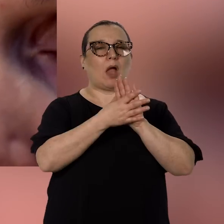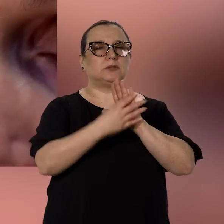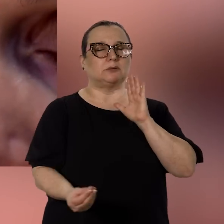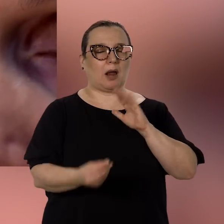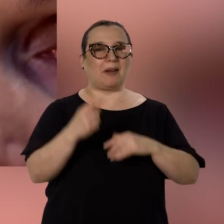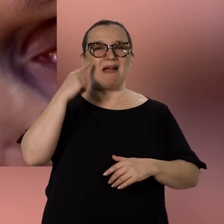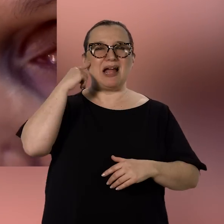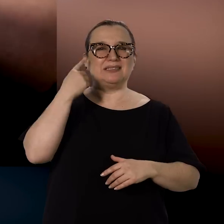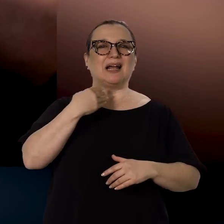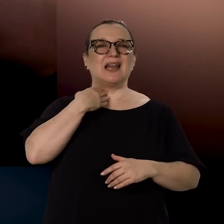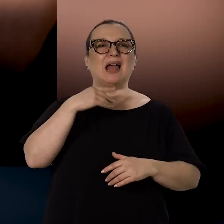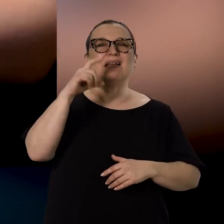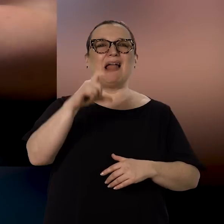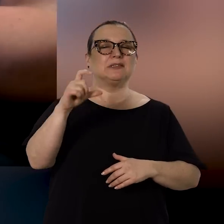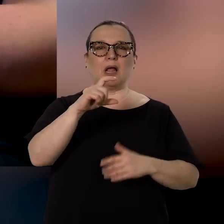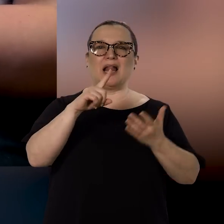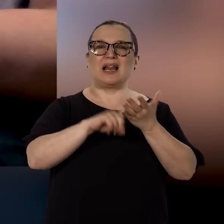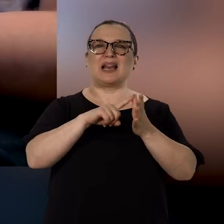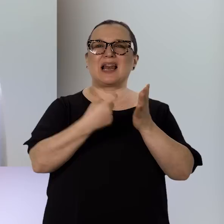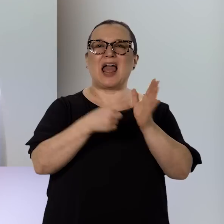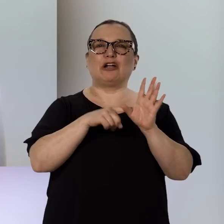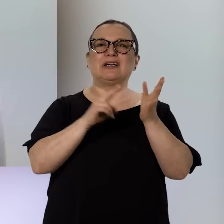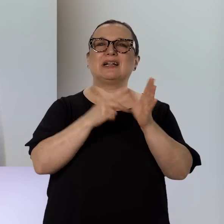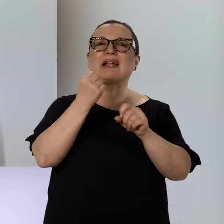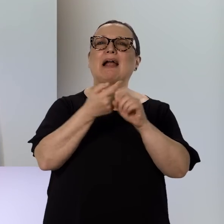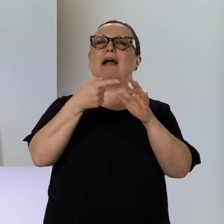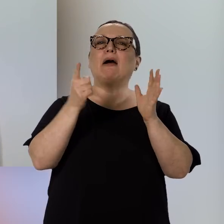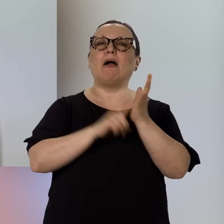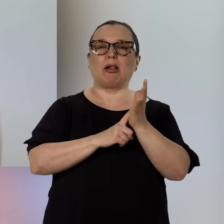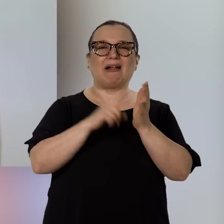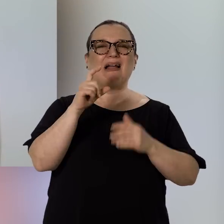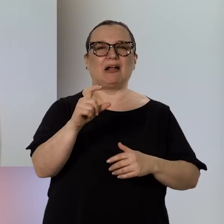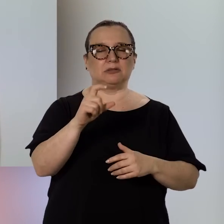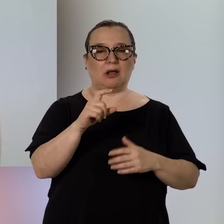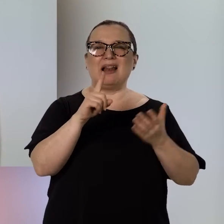It's called an HME. Which is heat moisture exchange.